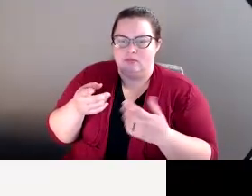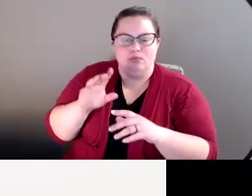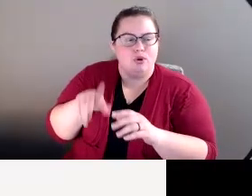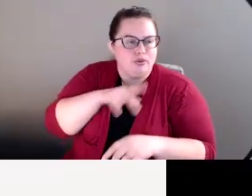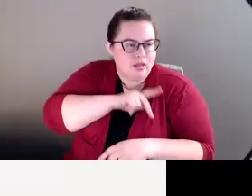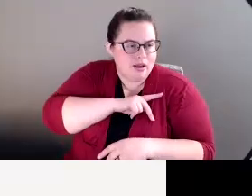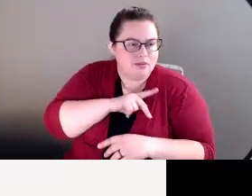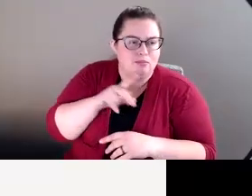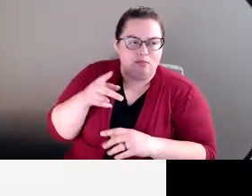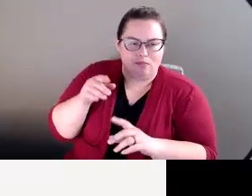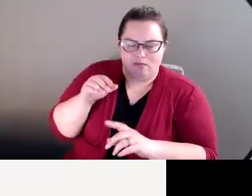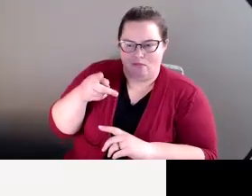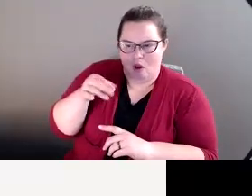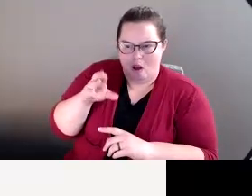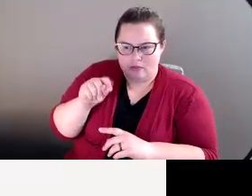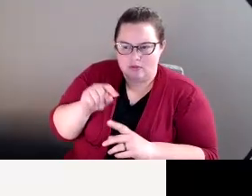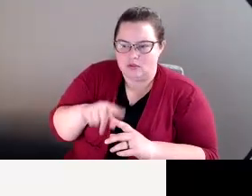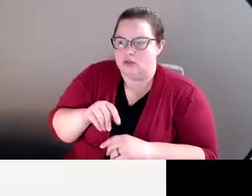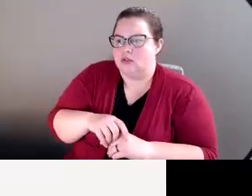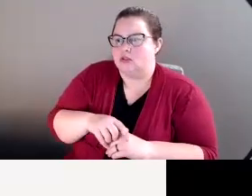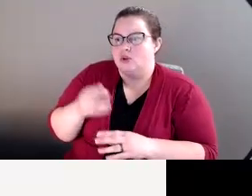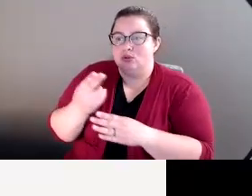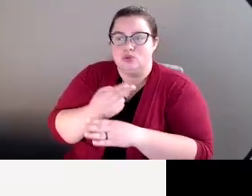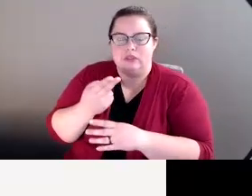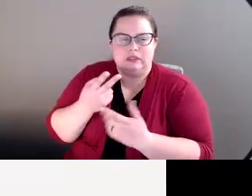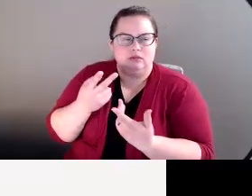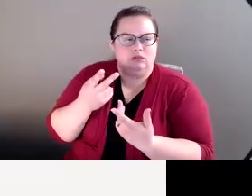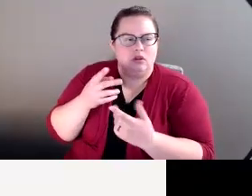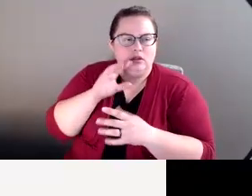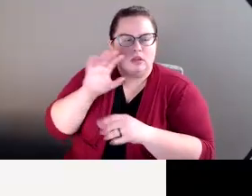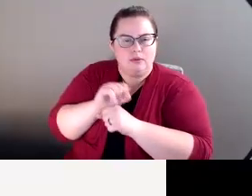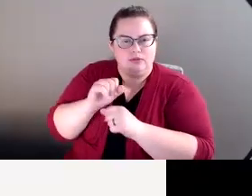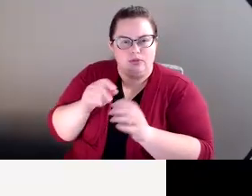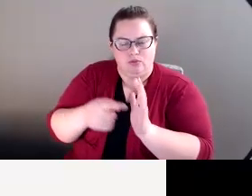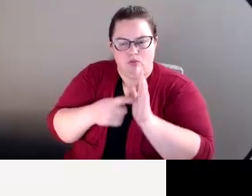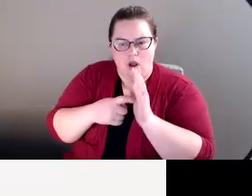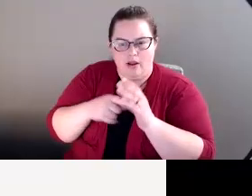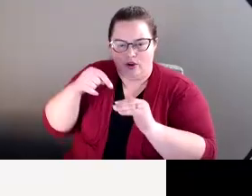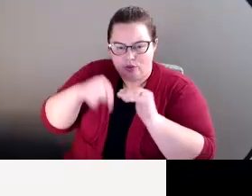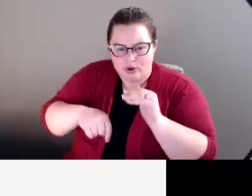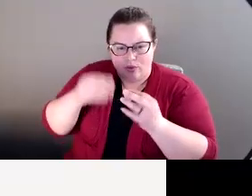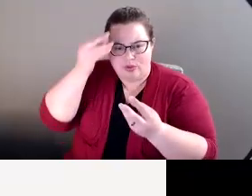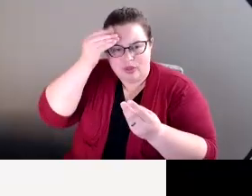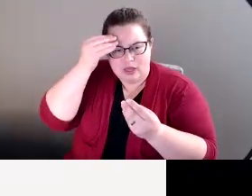using reflective assignments that require unique responses or critical thinking, creating a Namecoach assignment